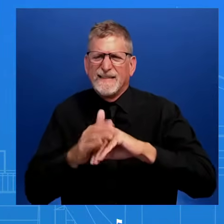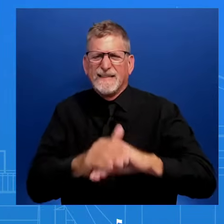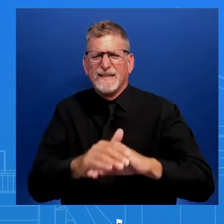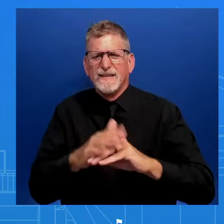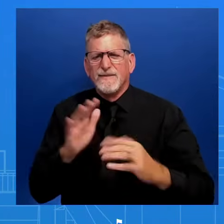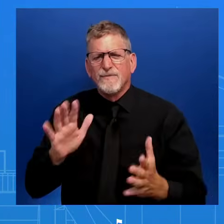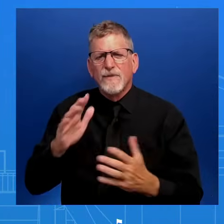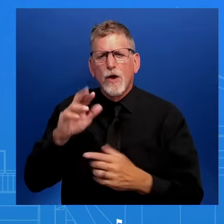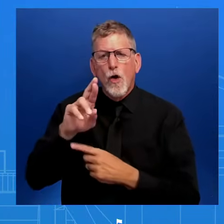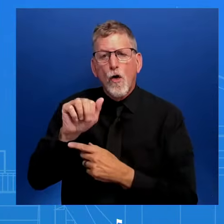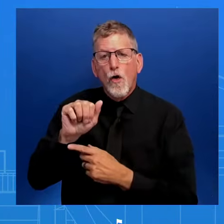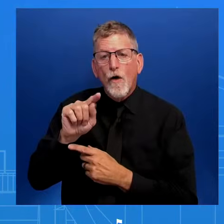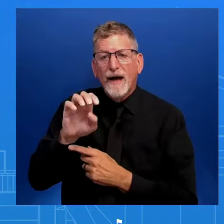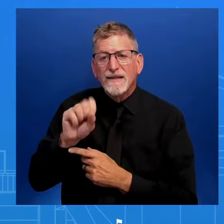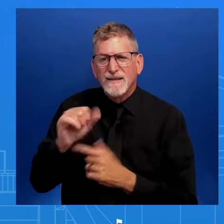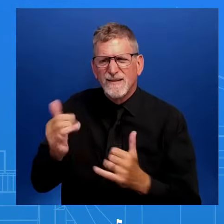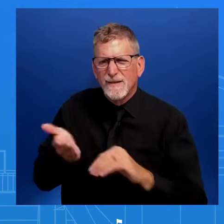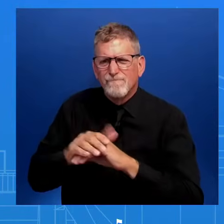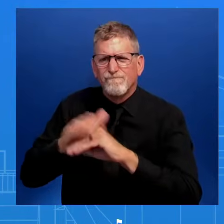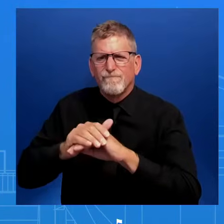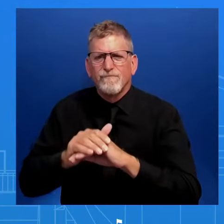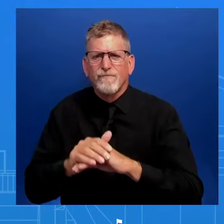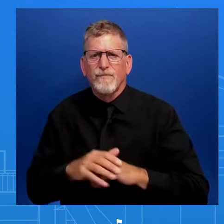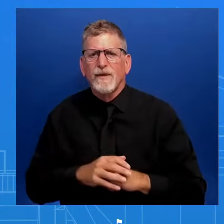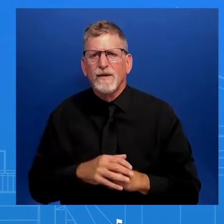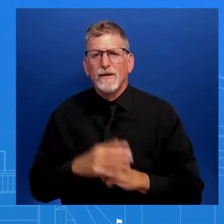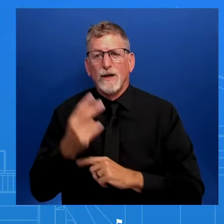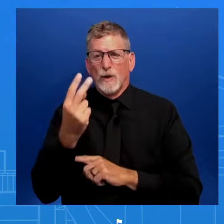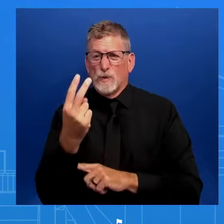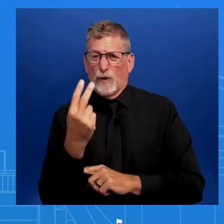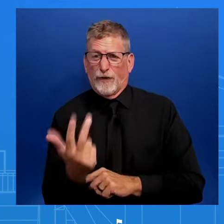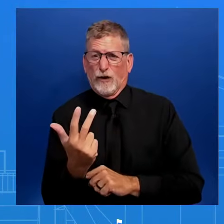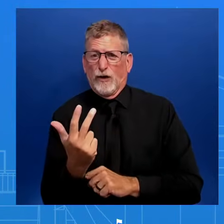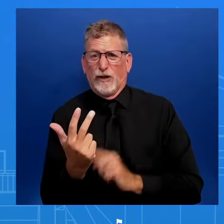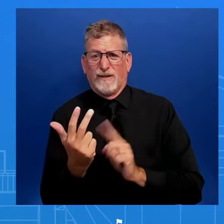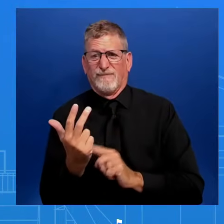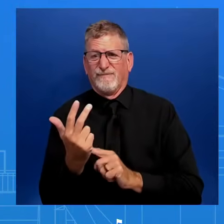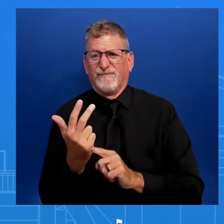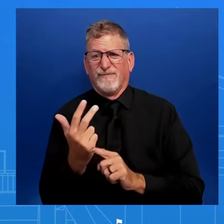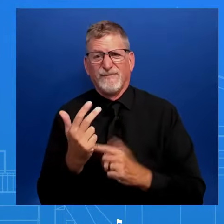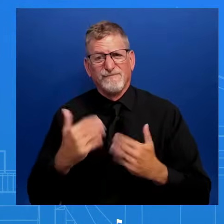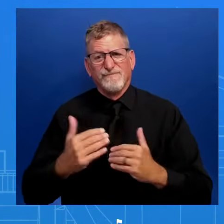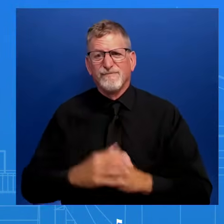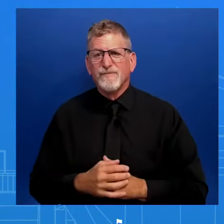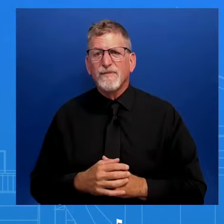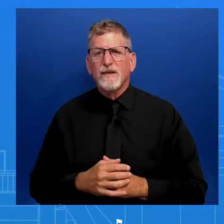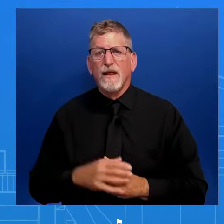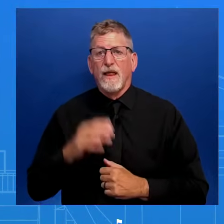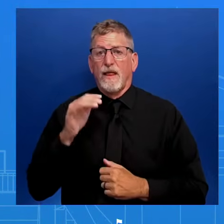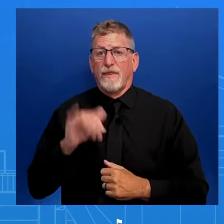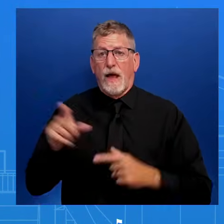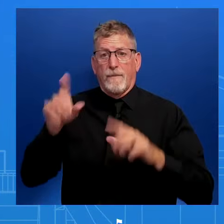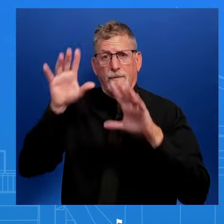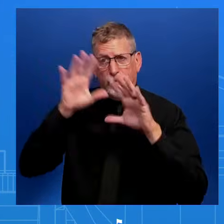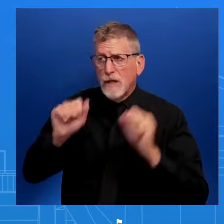over the 2.4 percent growth in the GDP, it said -- the President said that he's touting real wages are higher than pre-pandemic.